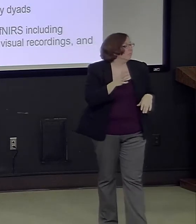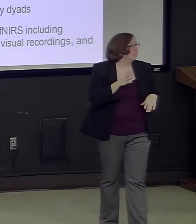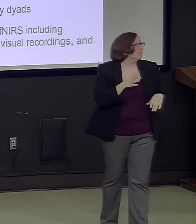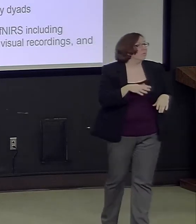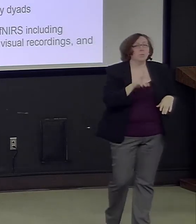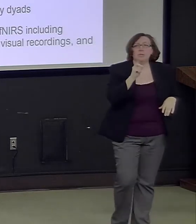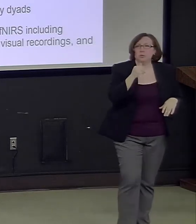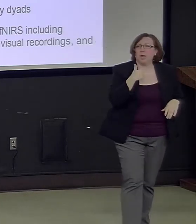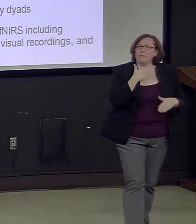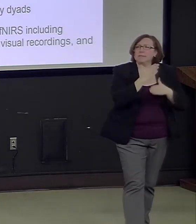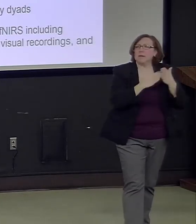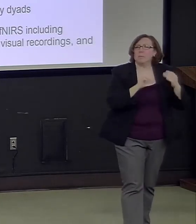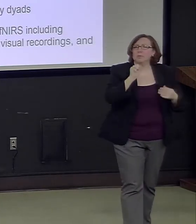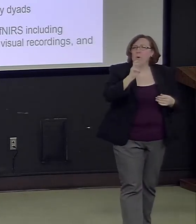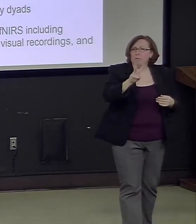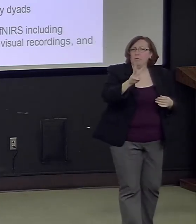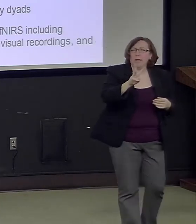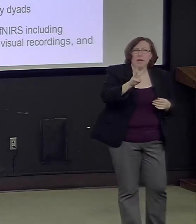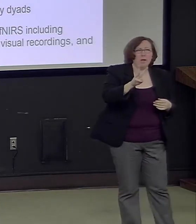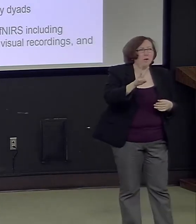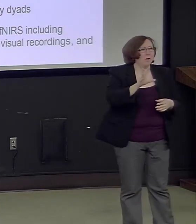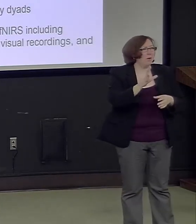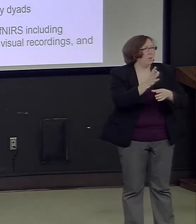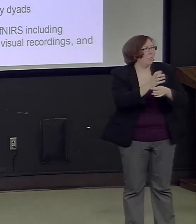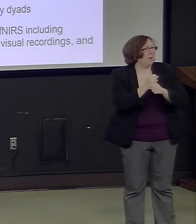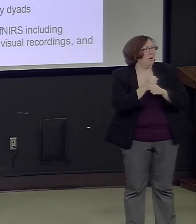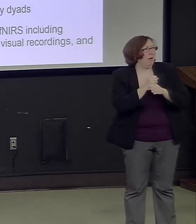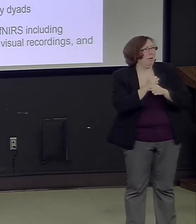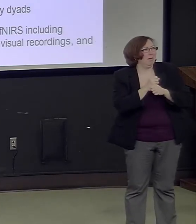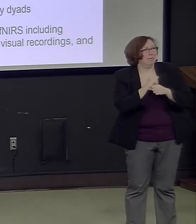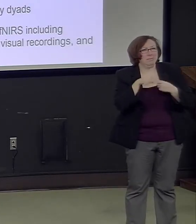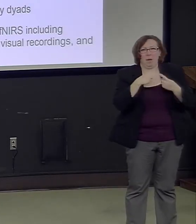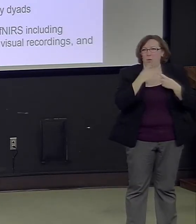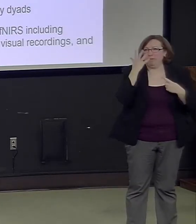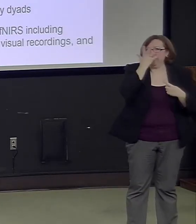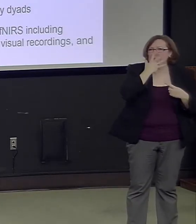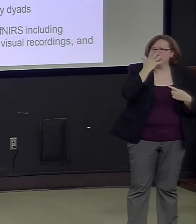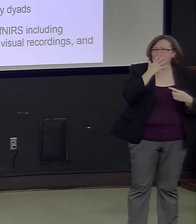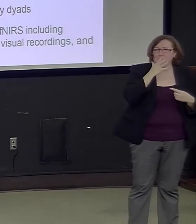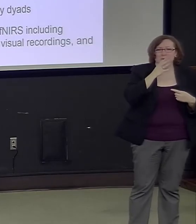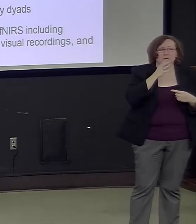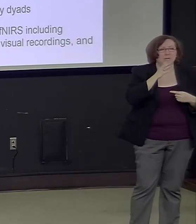software that we got from, actually it was created for Homeland Security,